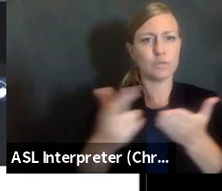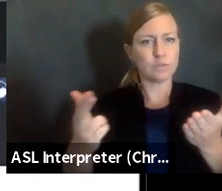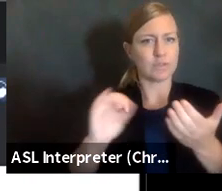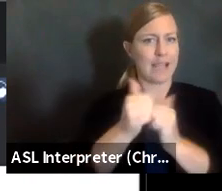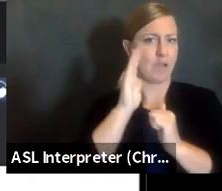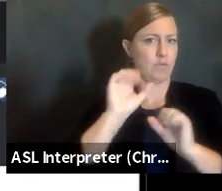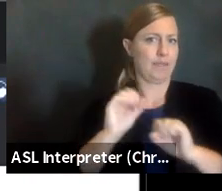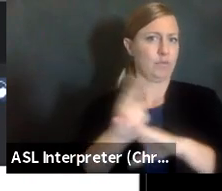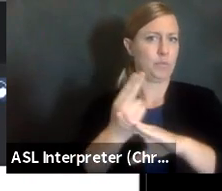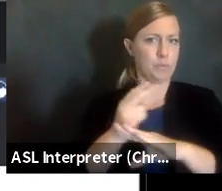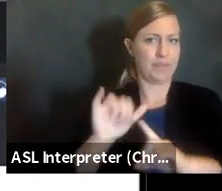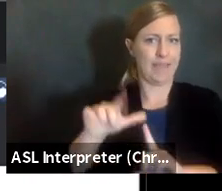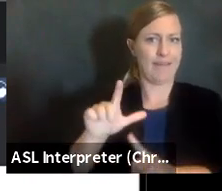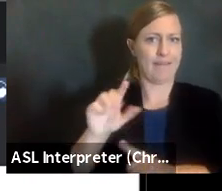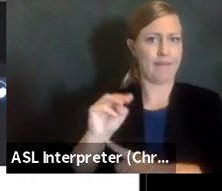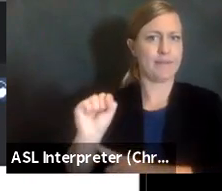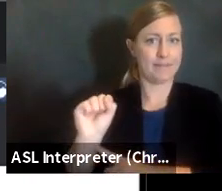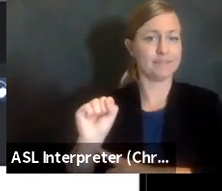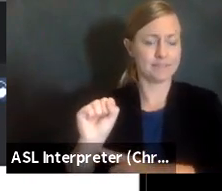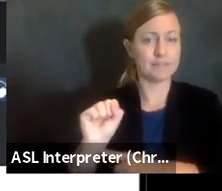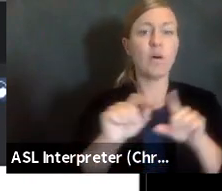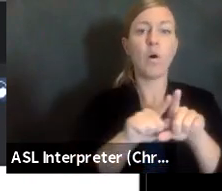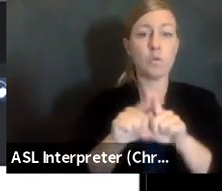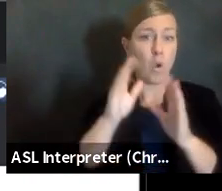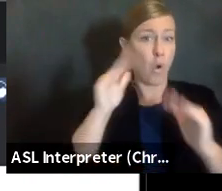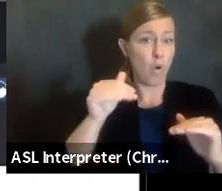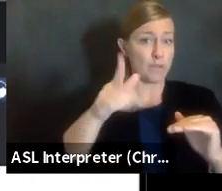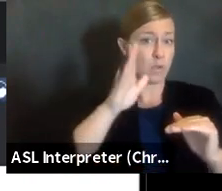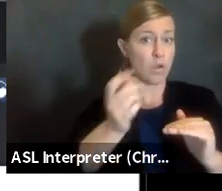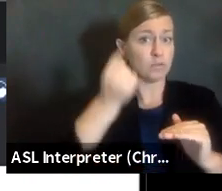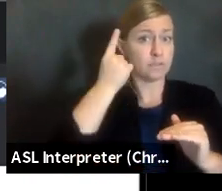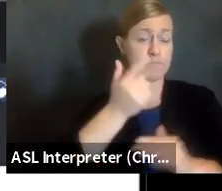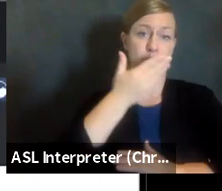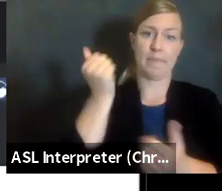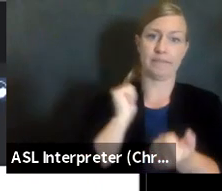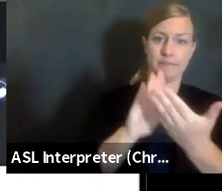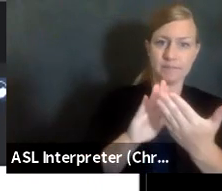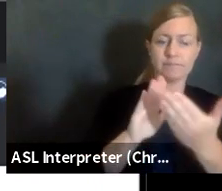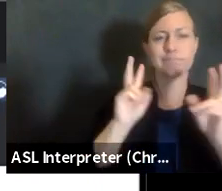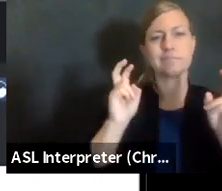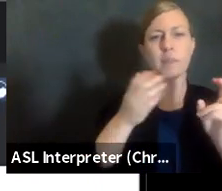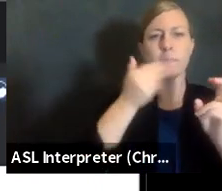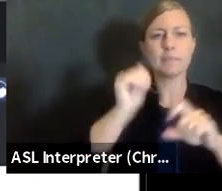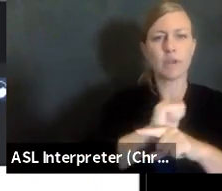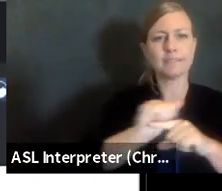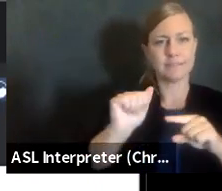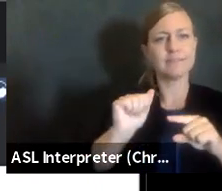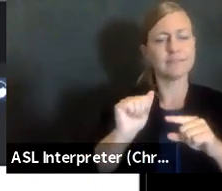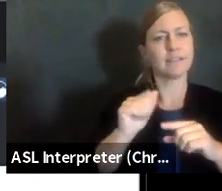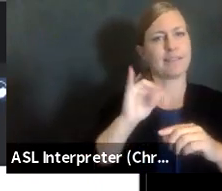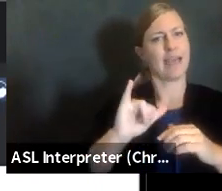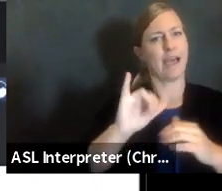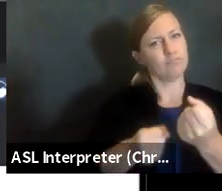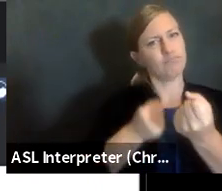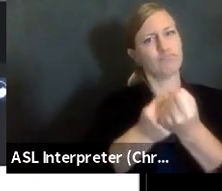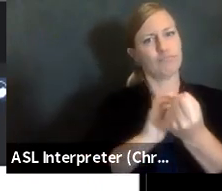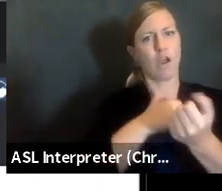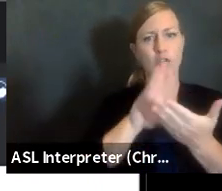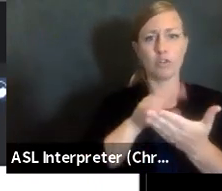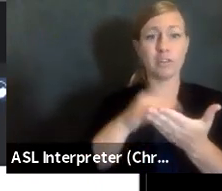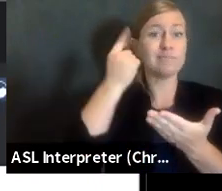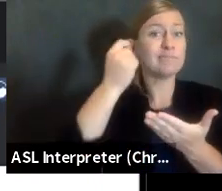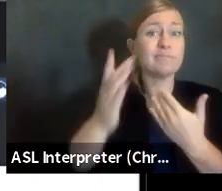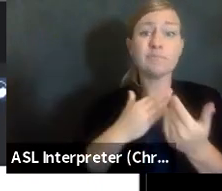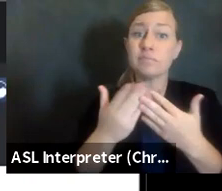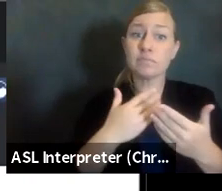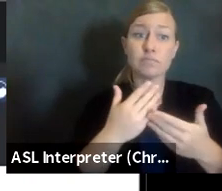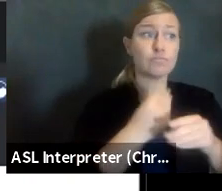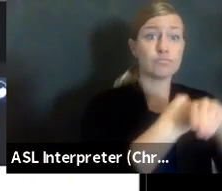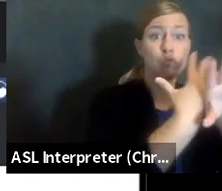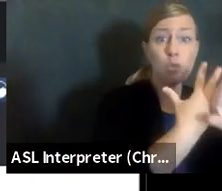ESD 112 - Katherine Livick: And you are going to hopefully understand the best practices that kind of underpin our learning. No matter whether we're using remote learning or whether we're in person, whatever